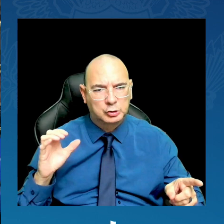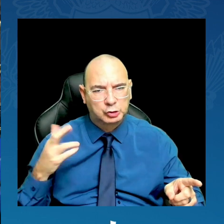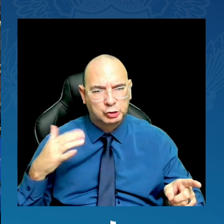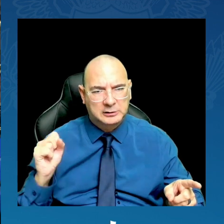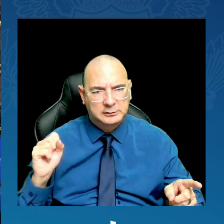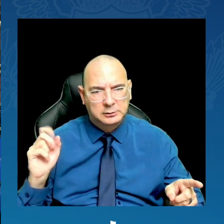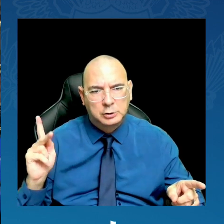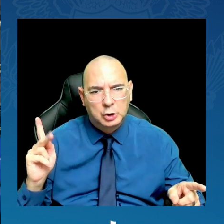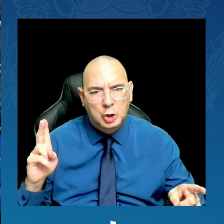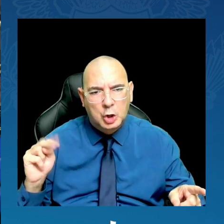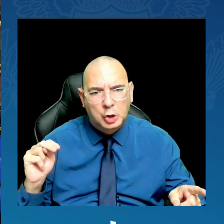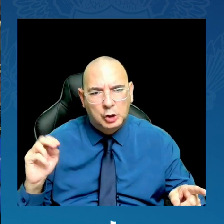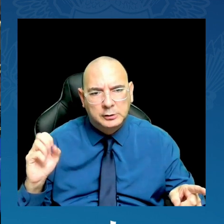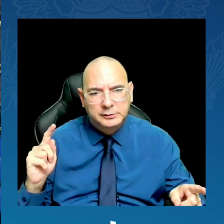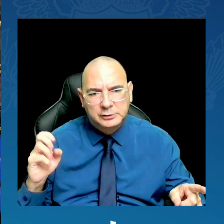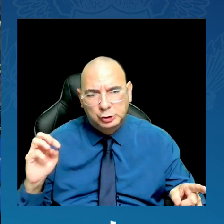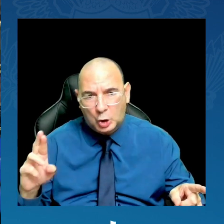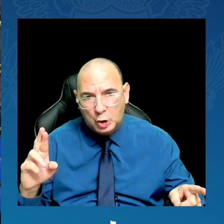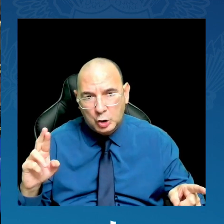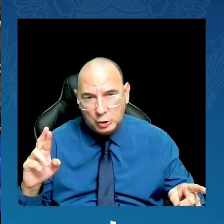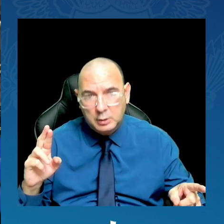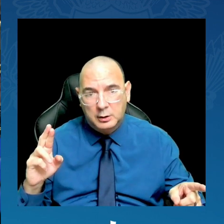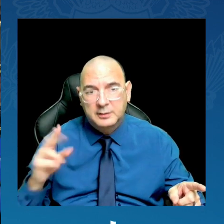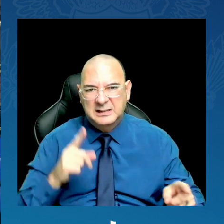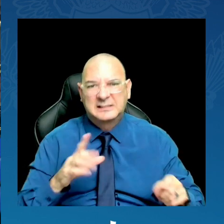who is the senior vice president at XL Catlin.